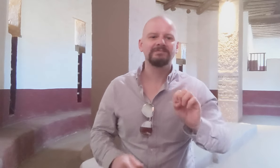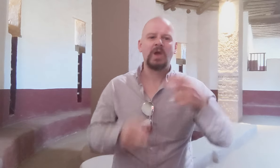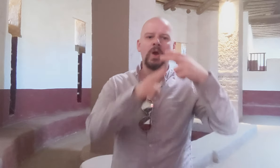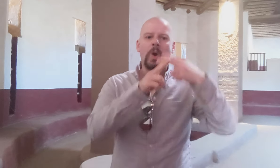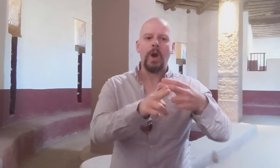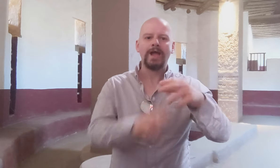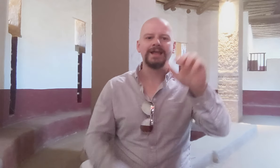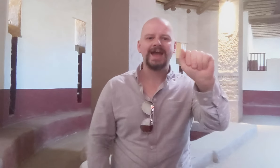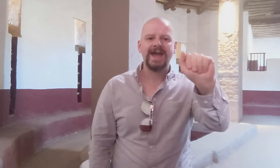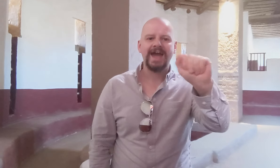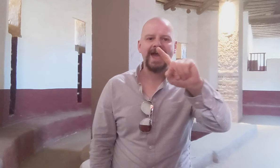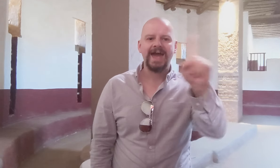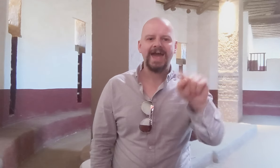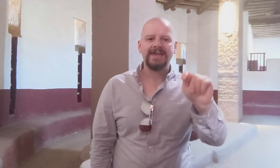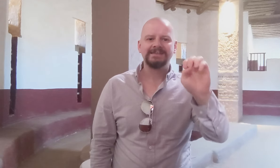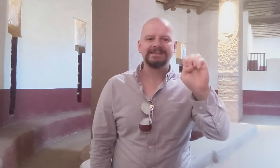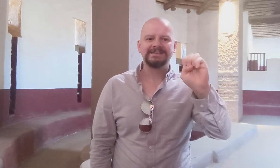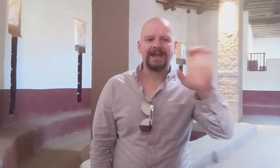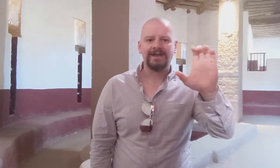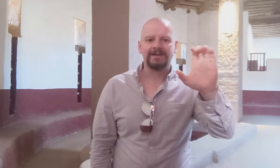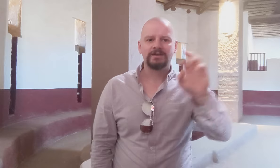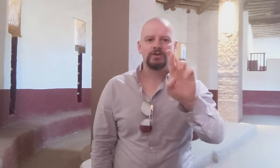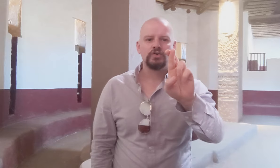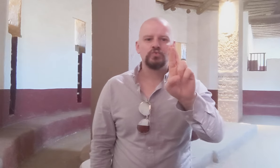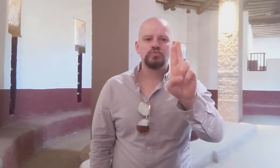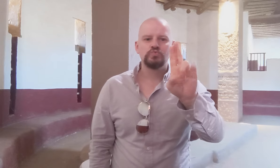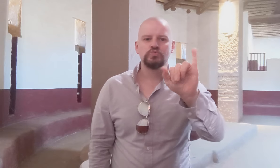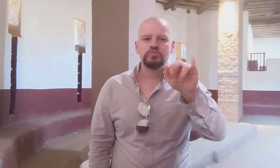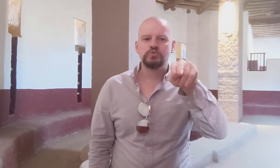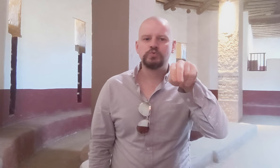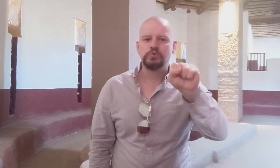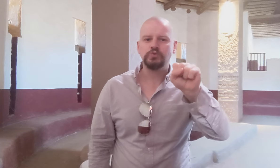It's called Aztec Ruins.